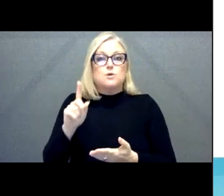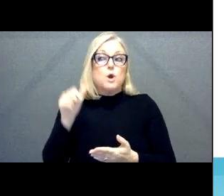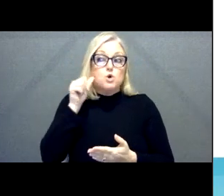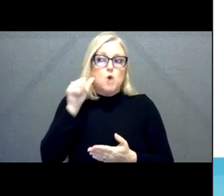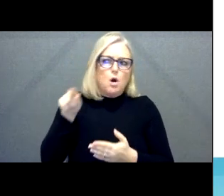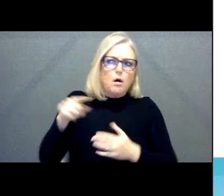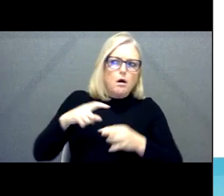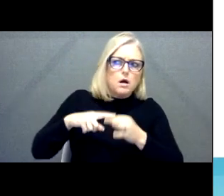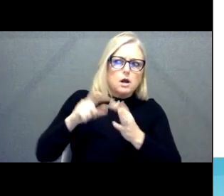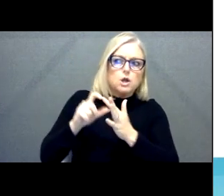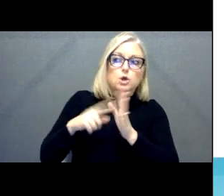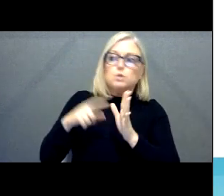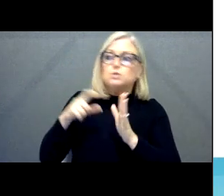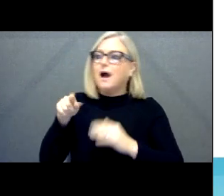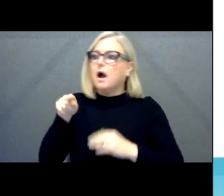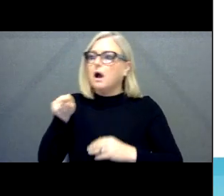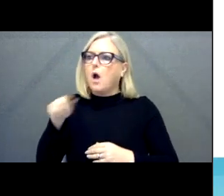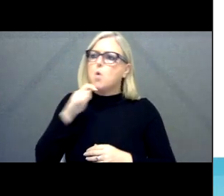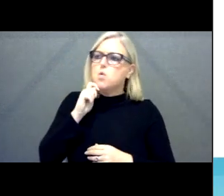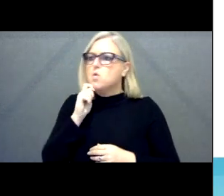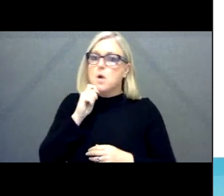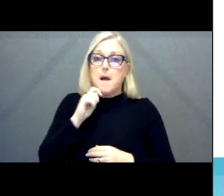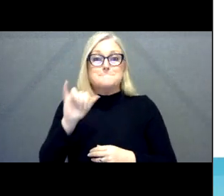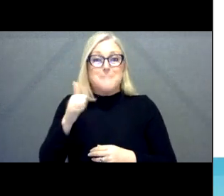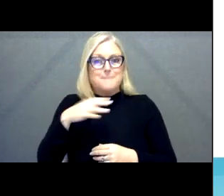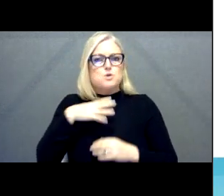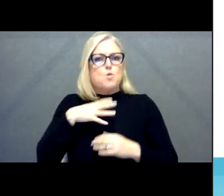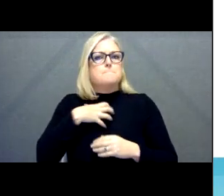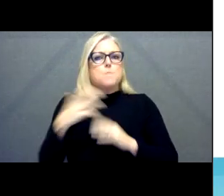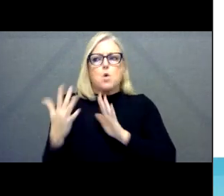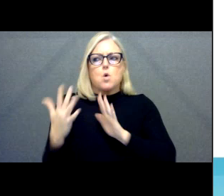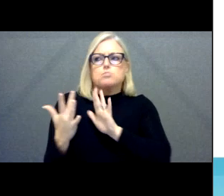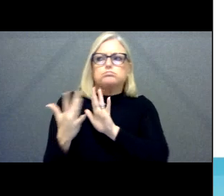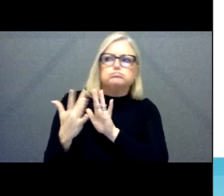you want to look look at engaging with the Drug and Alcohol Court just to say hey here I am and